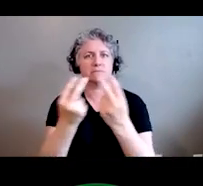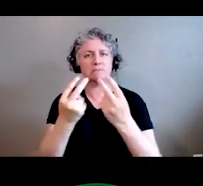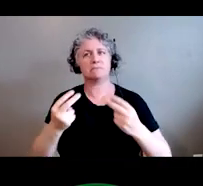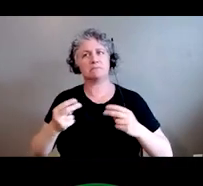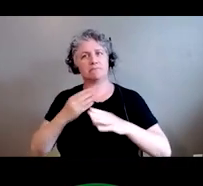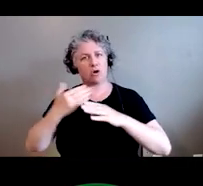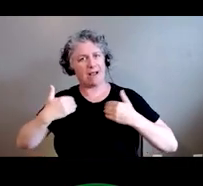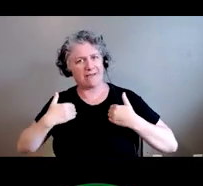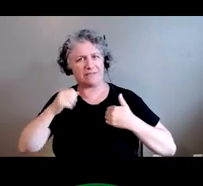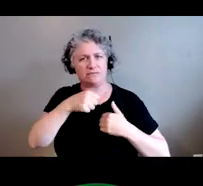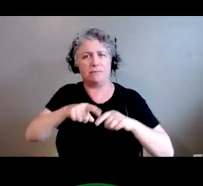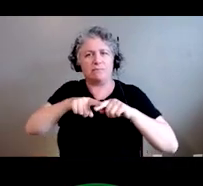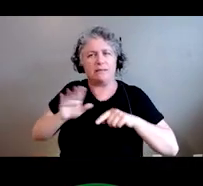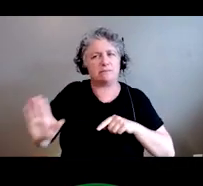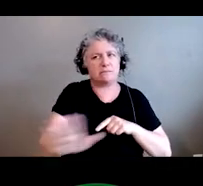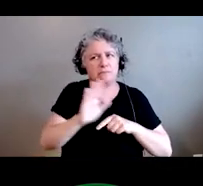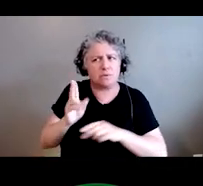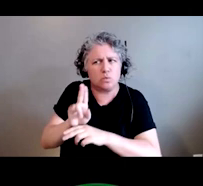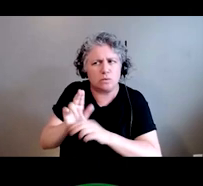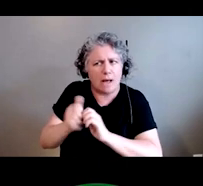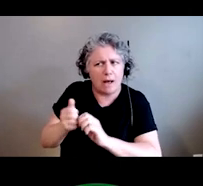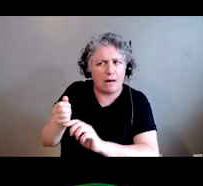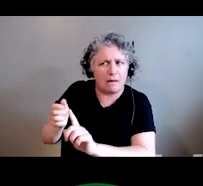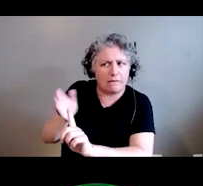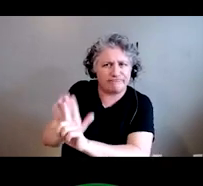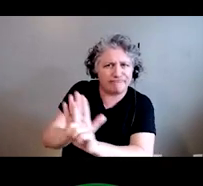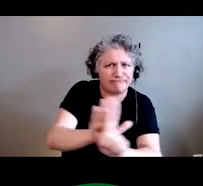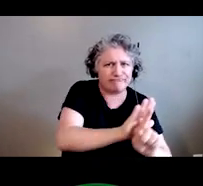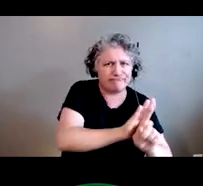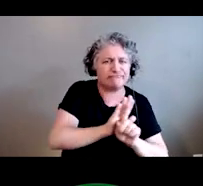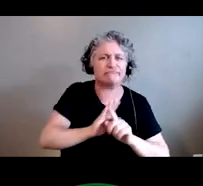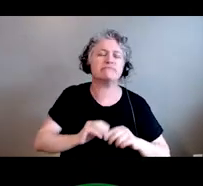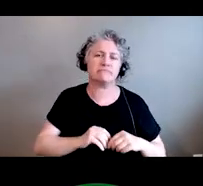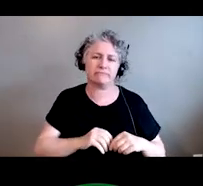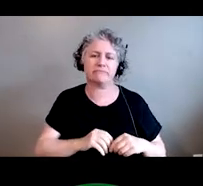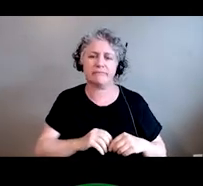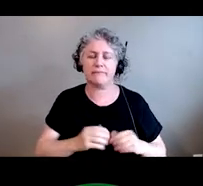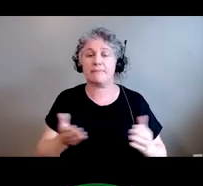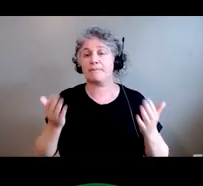Analysis of that assessment data was relatively straightforward. For each of the more than